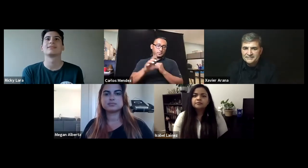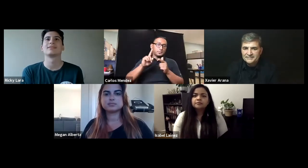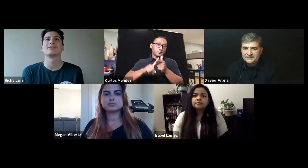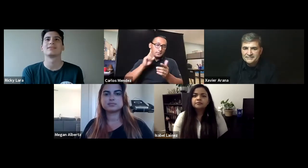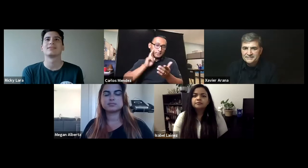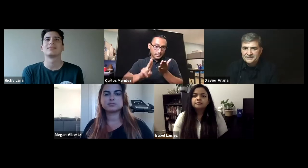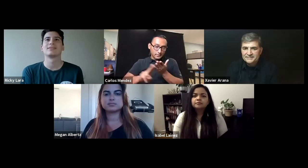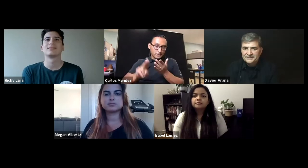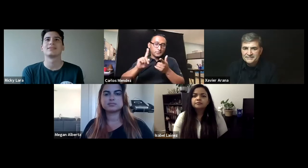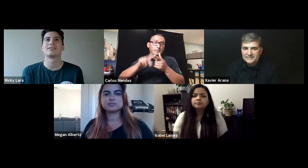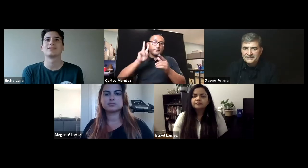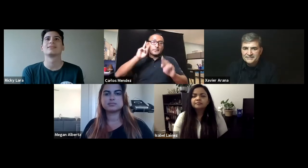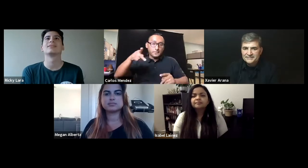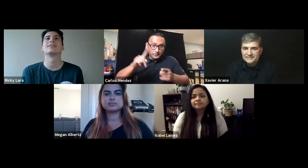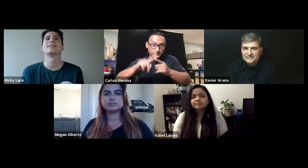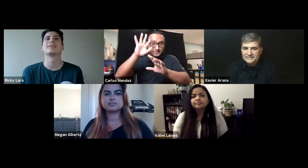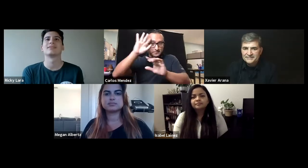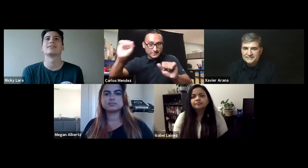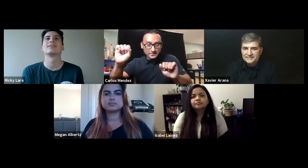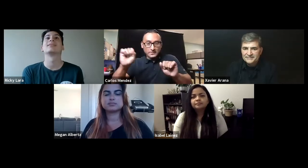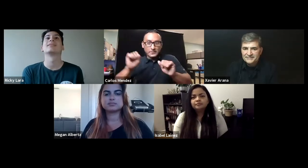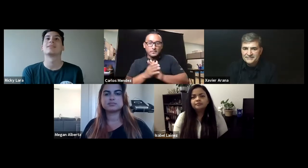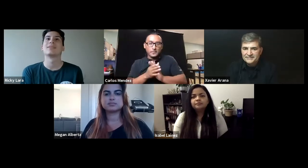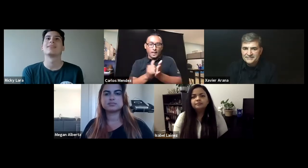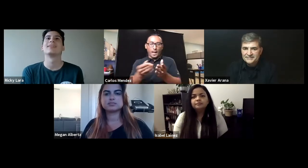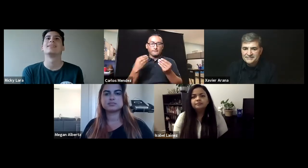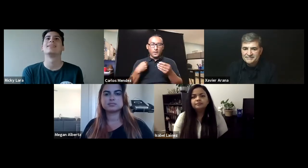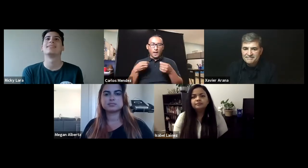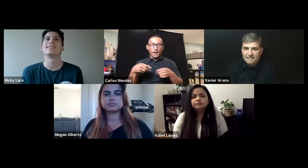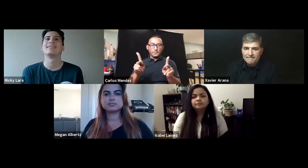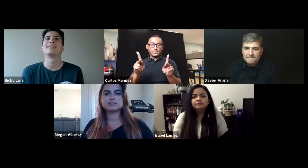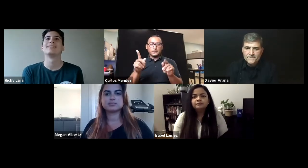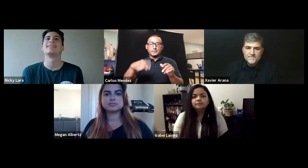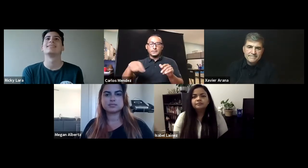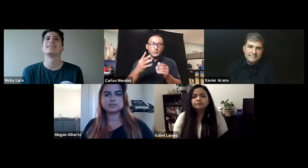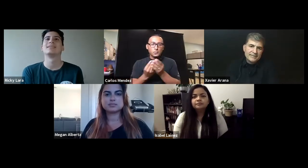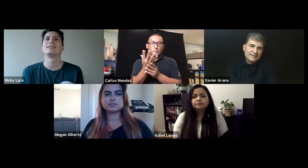and every year, you know, I, you know, would...